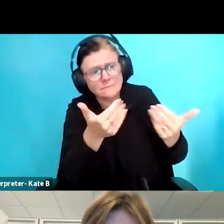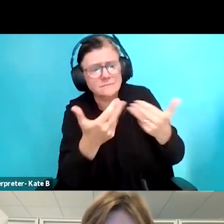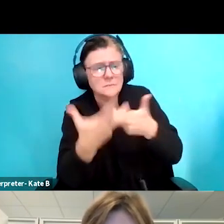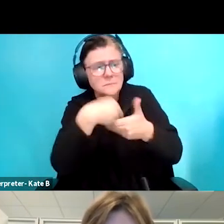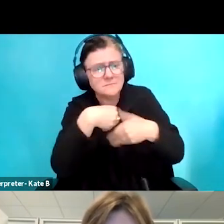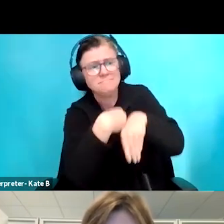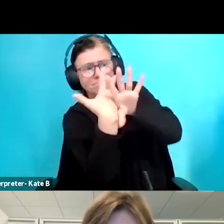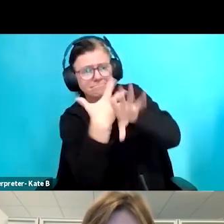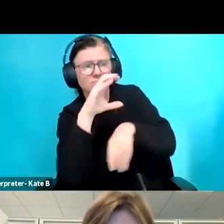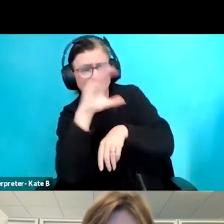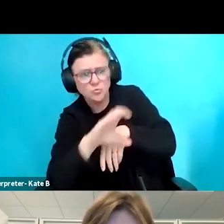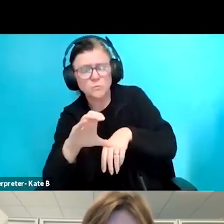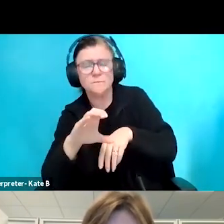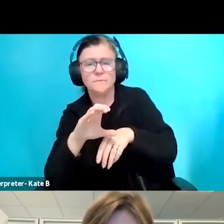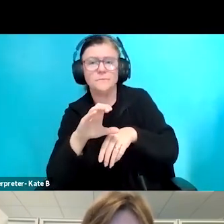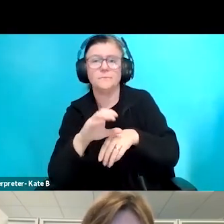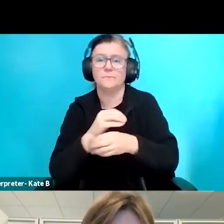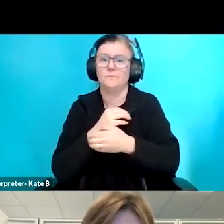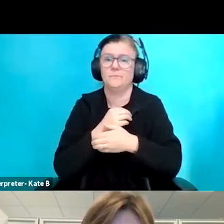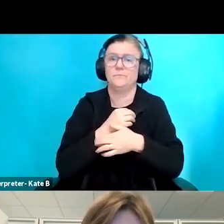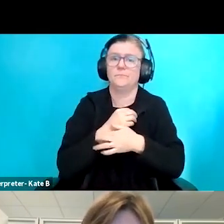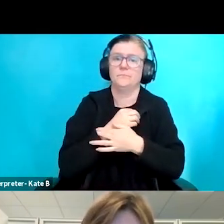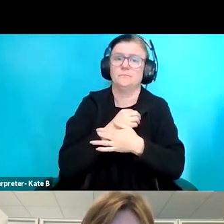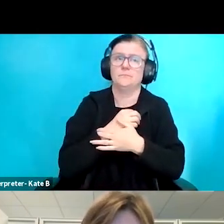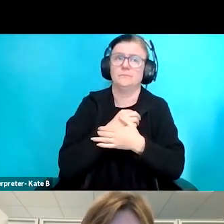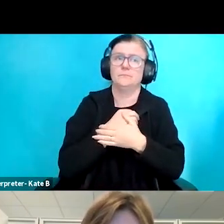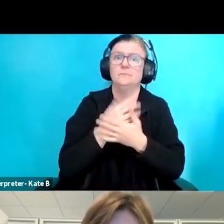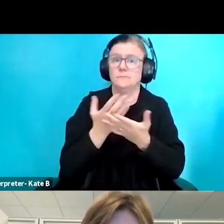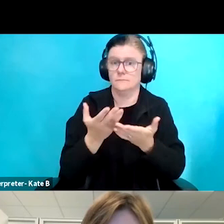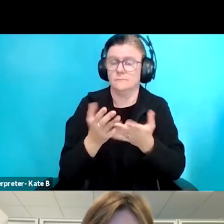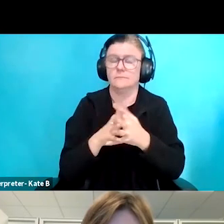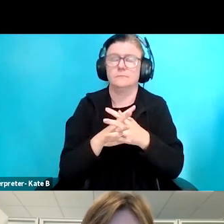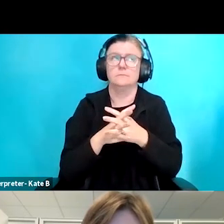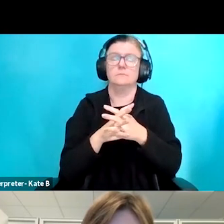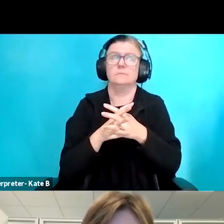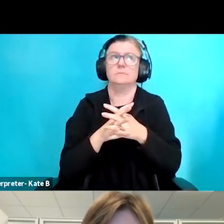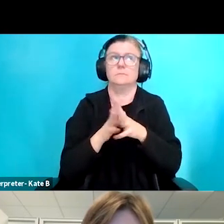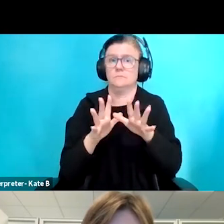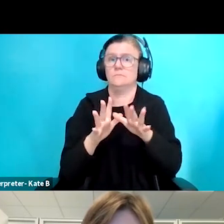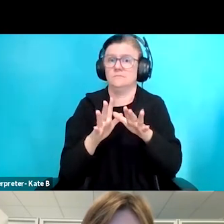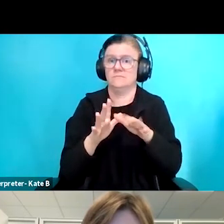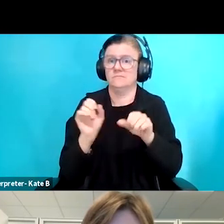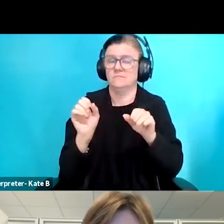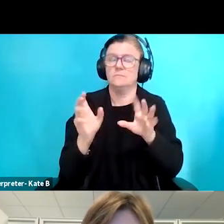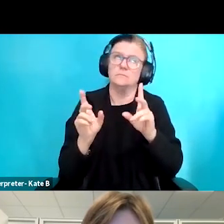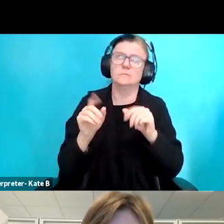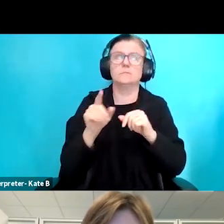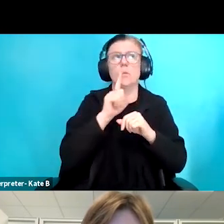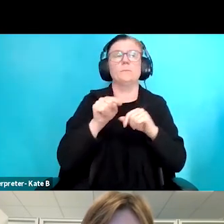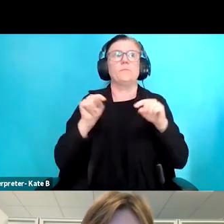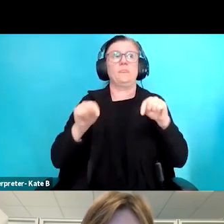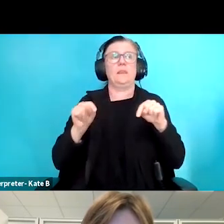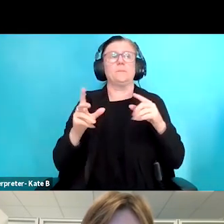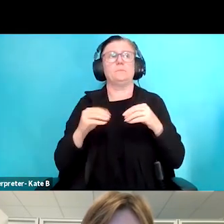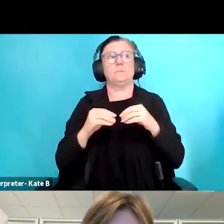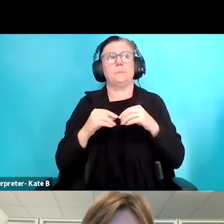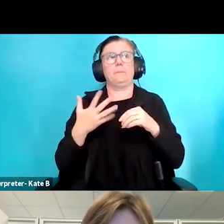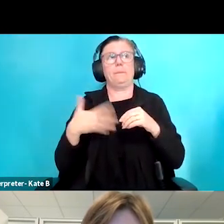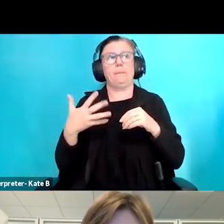programming. An actually in some ways and this is could potentially explain some of the differences